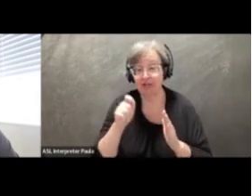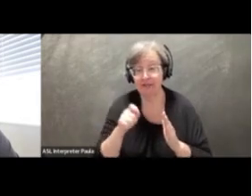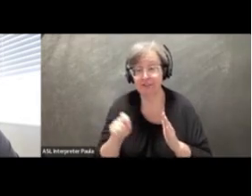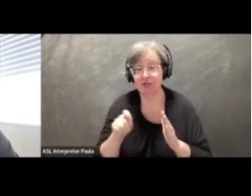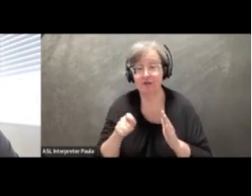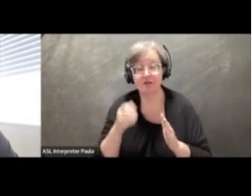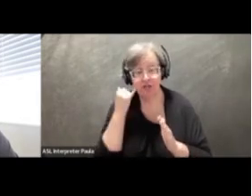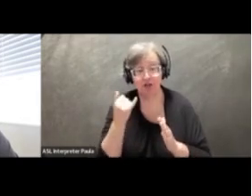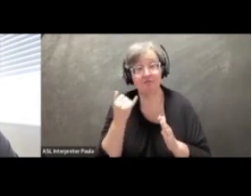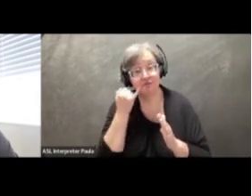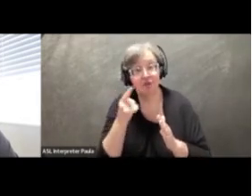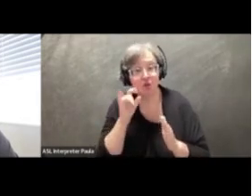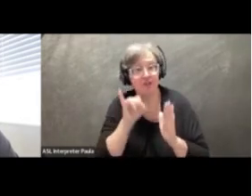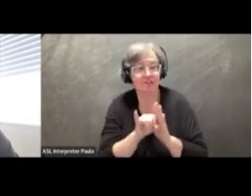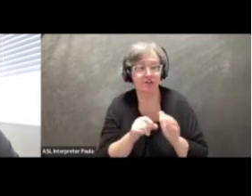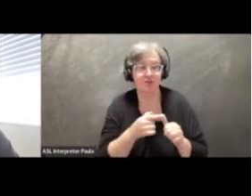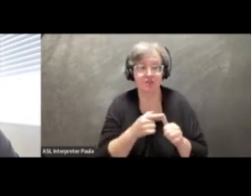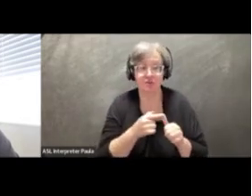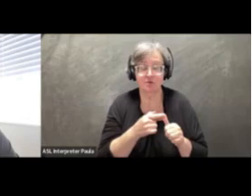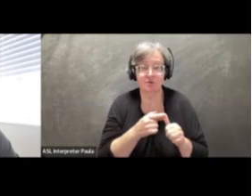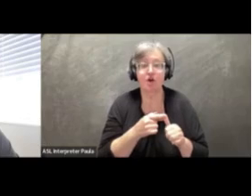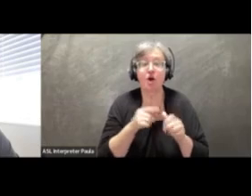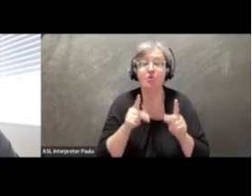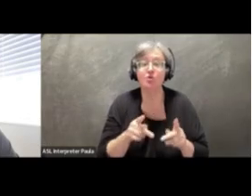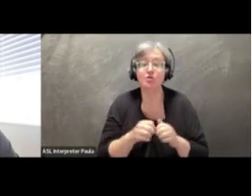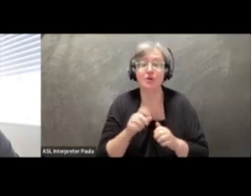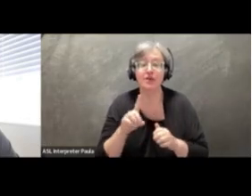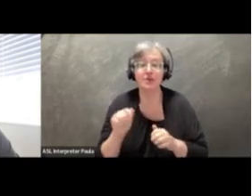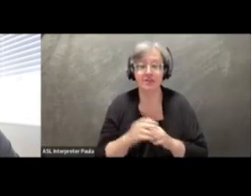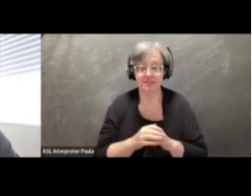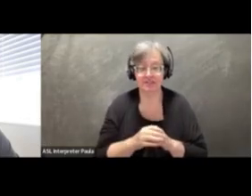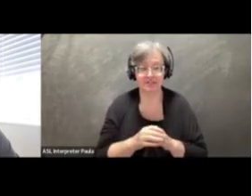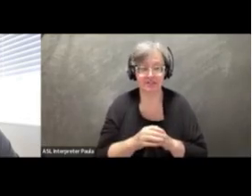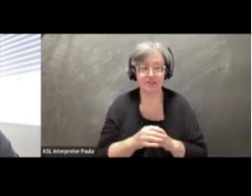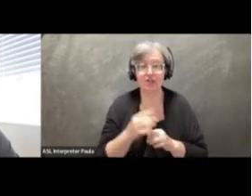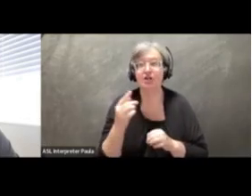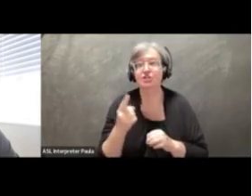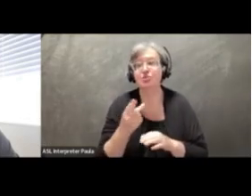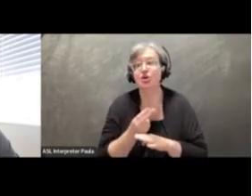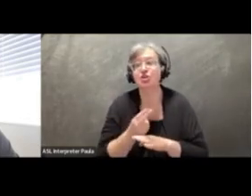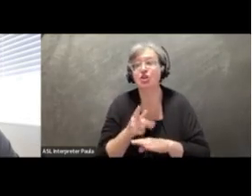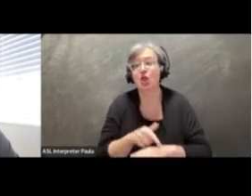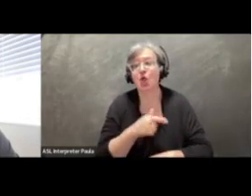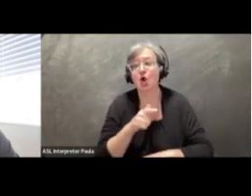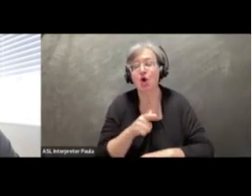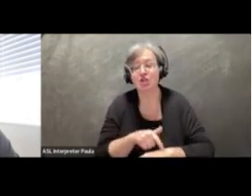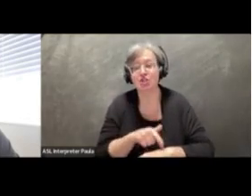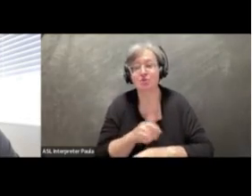with them. So, the first role is a person with a disability or someone who uses long-term services and supports. The